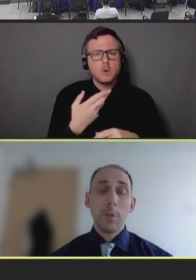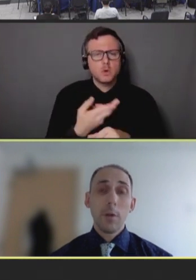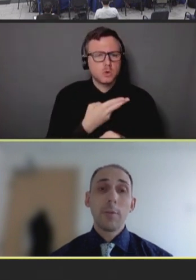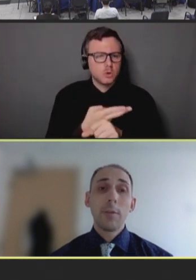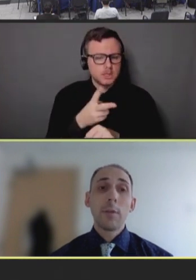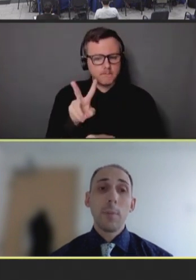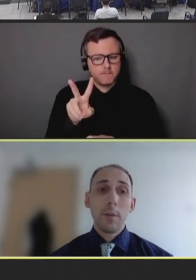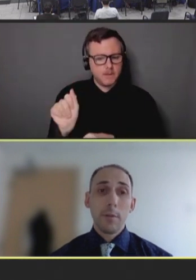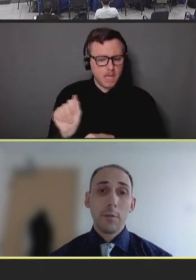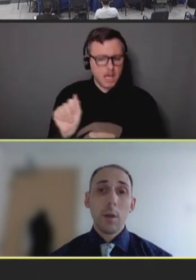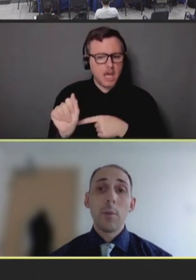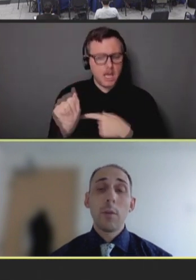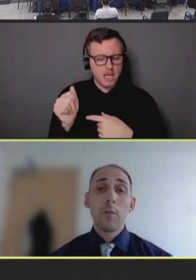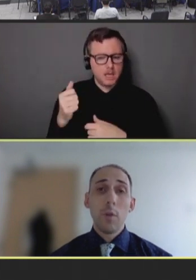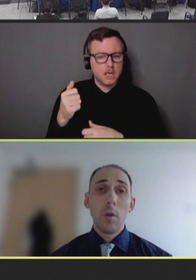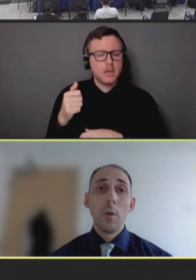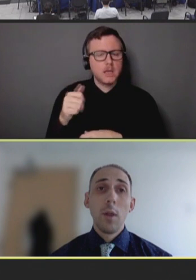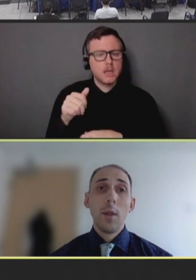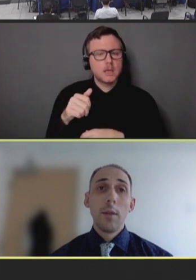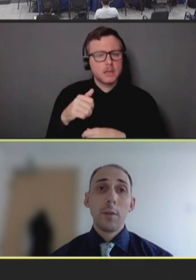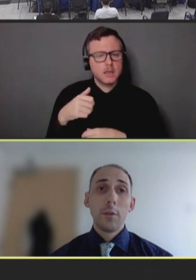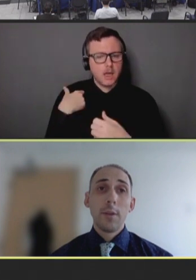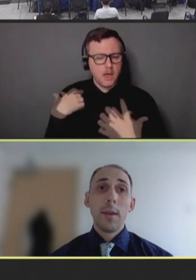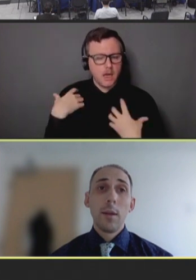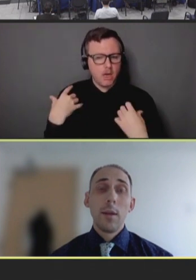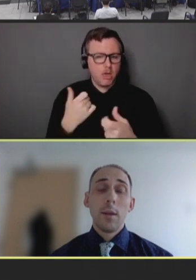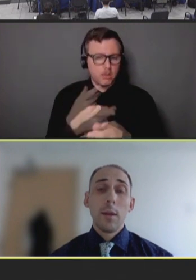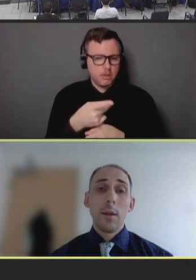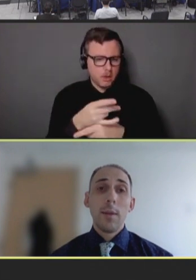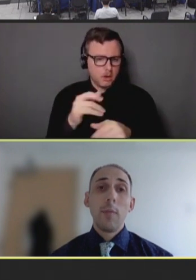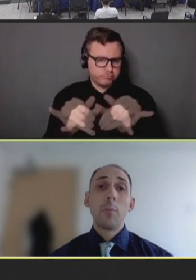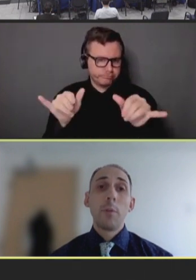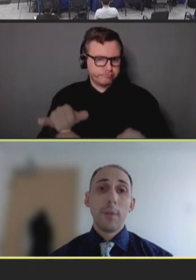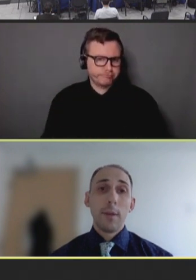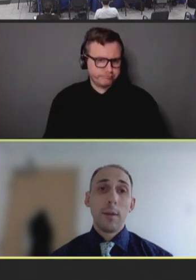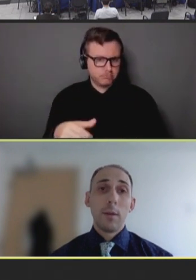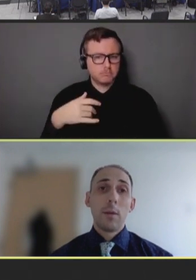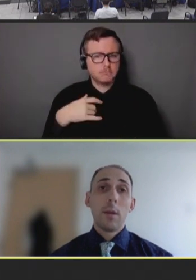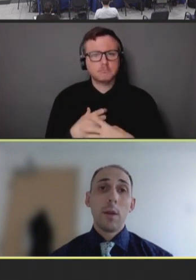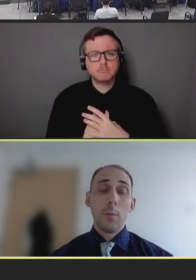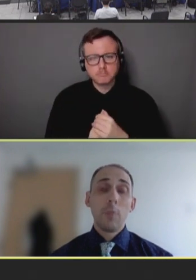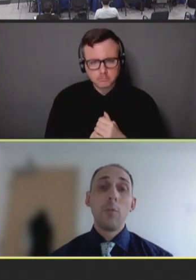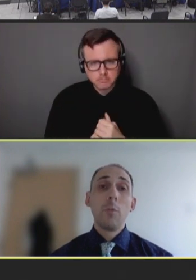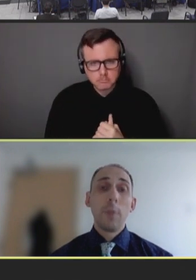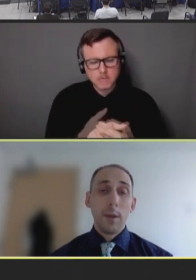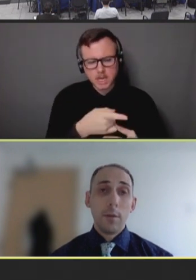healthcare system as described in the footnote, such that they would present presumably to